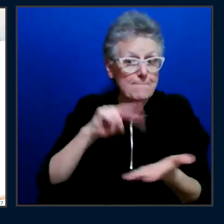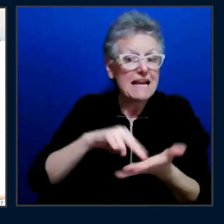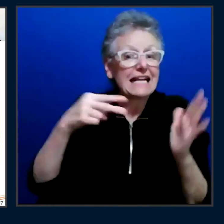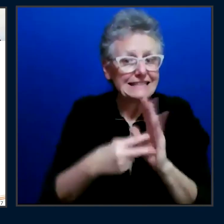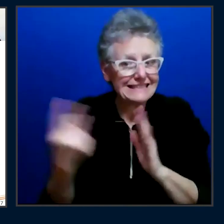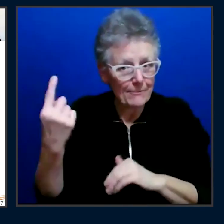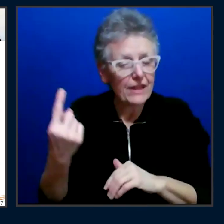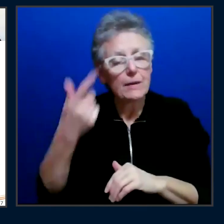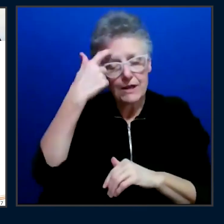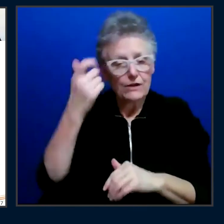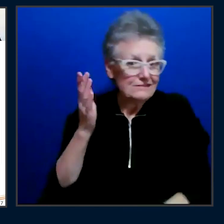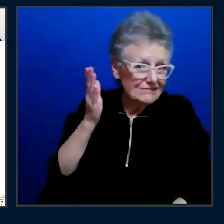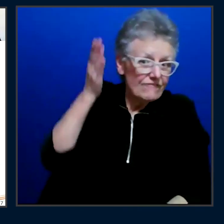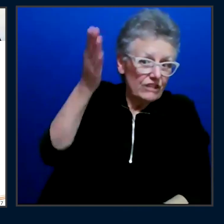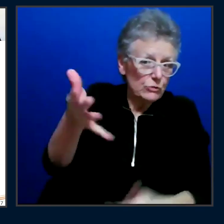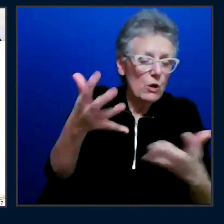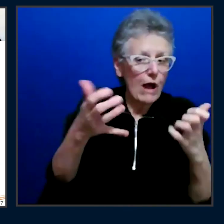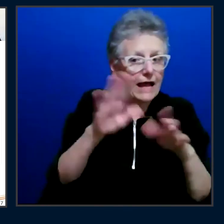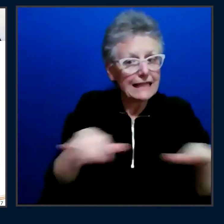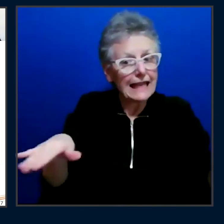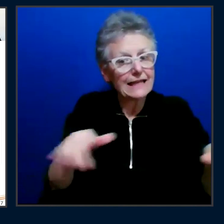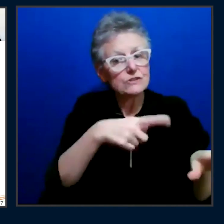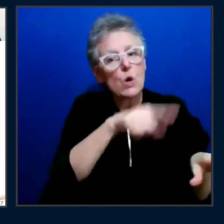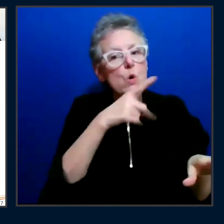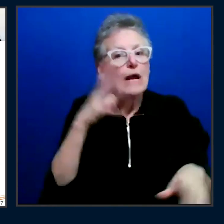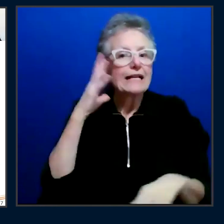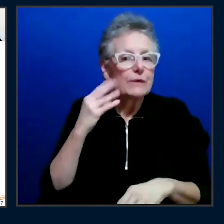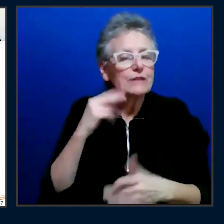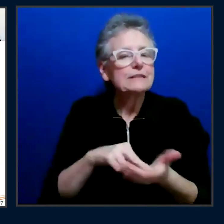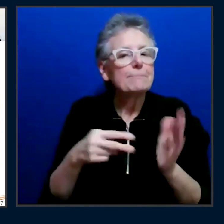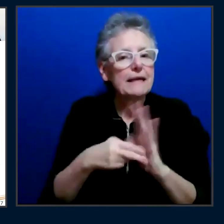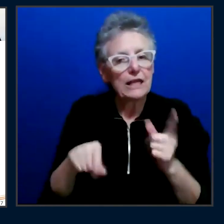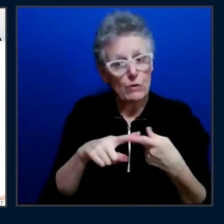because eventually we want kids who experience meaning